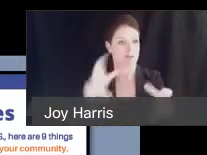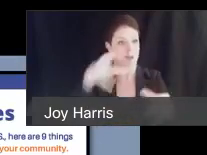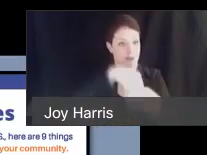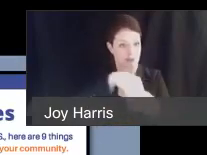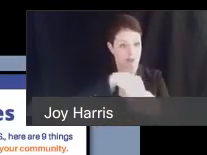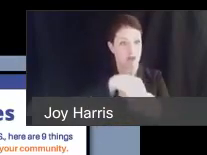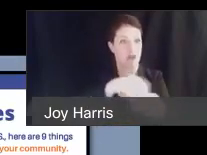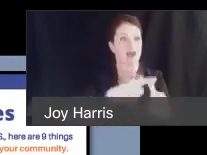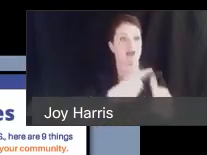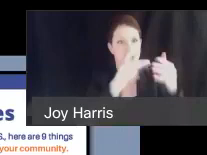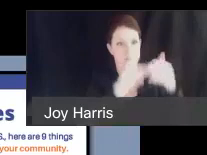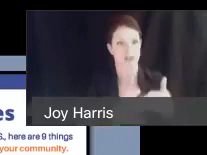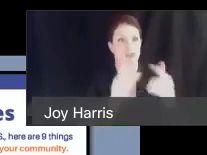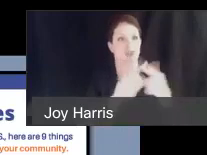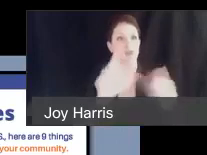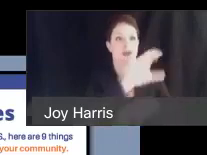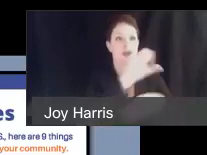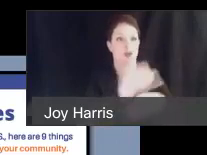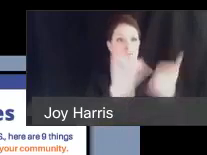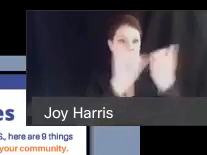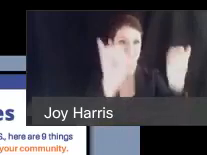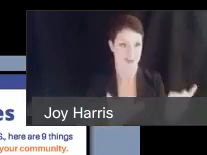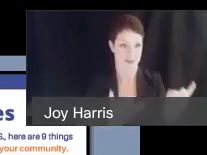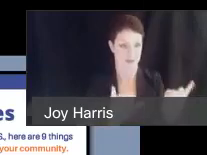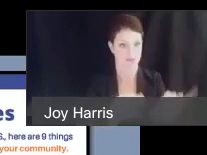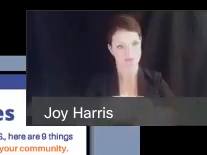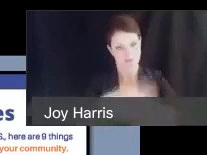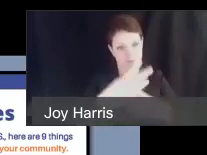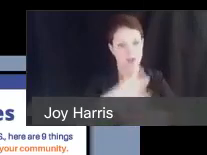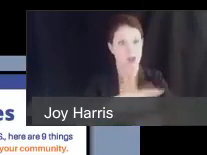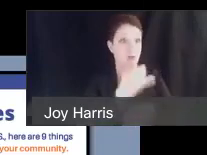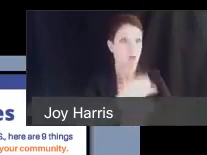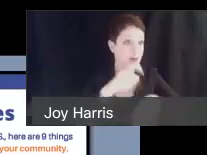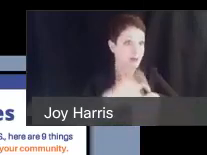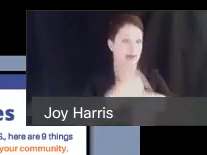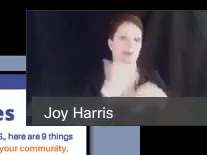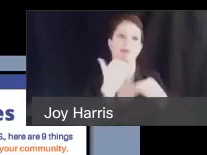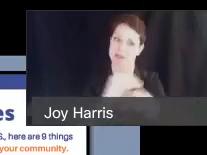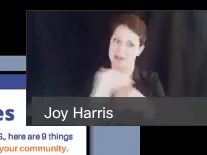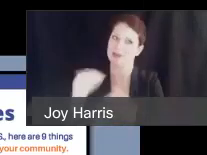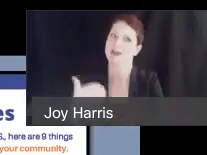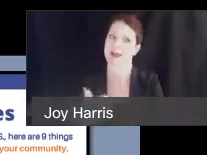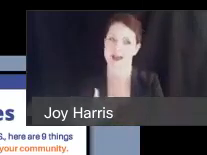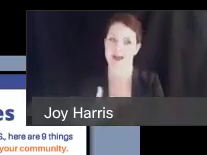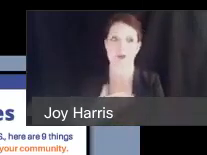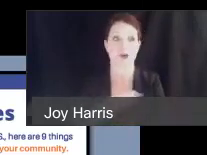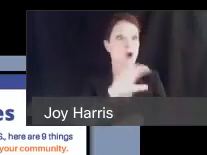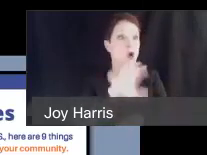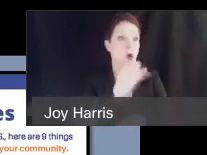you to the appointment system. Appointment slots are limited and are available by reservation only.